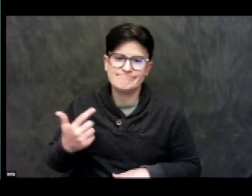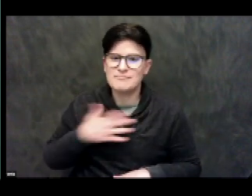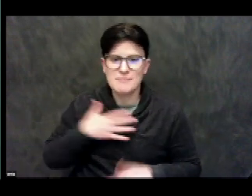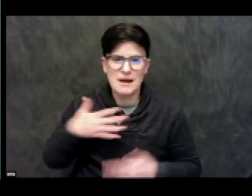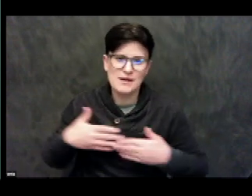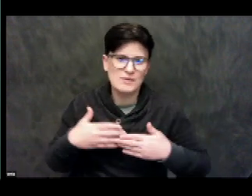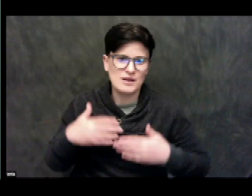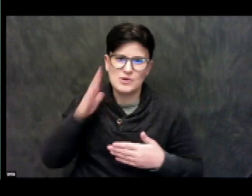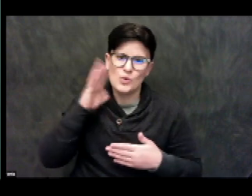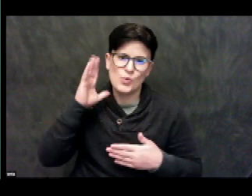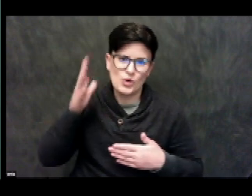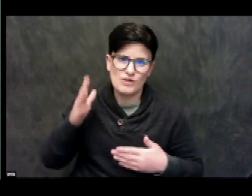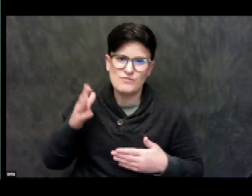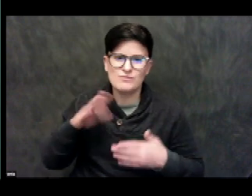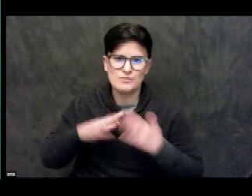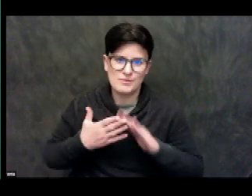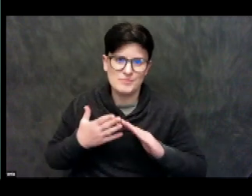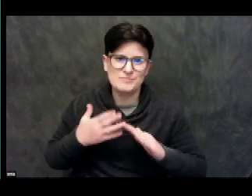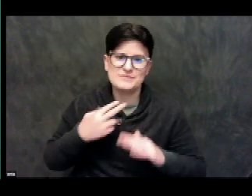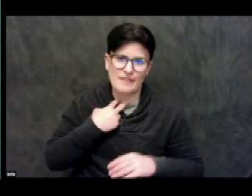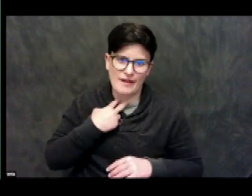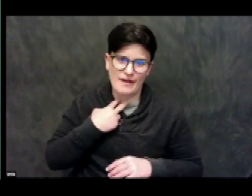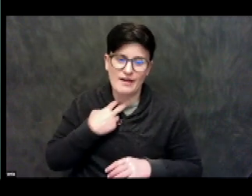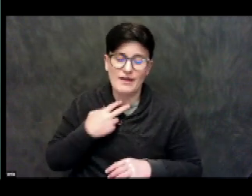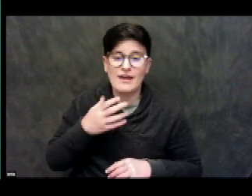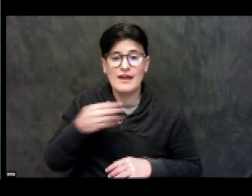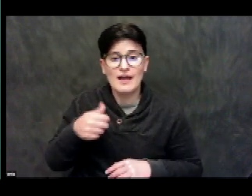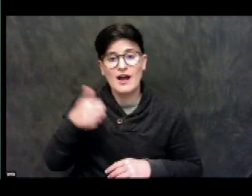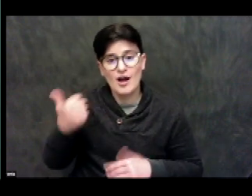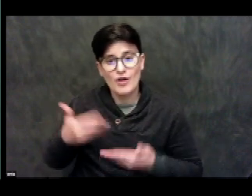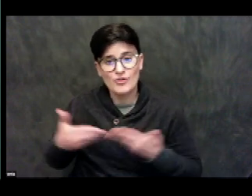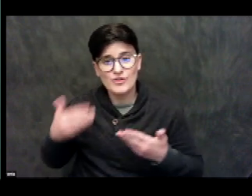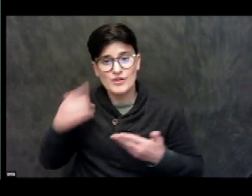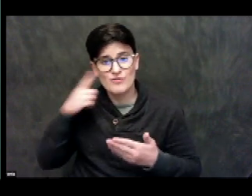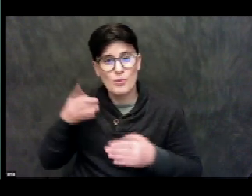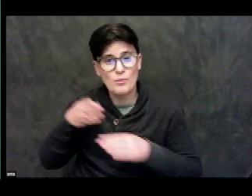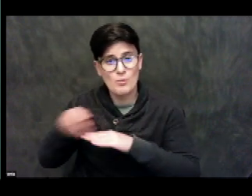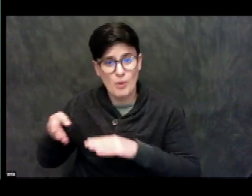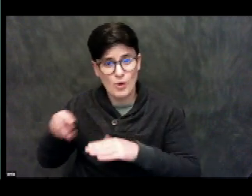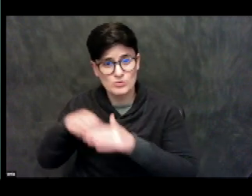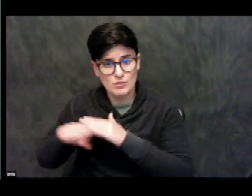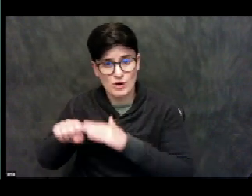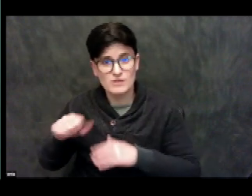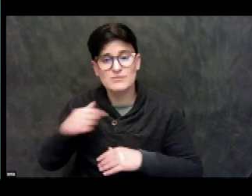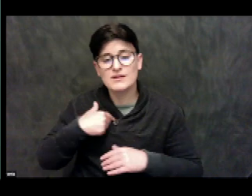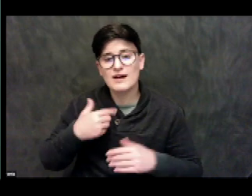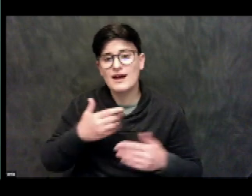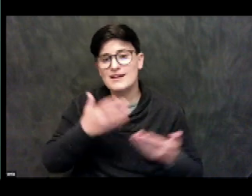Another thing for postpartum, I was sent home with Lovenox shots because